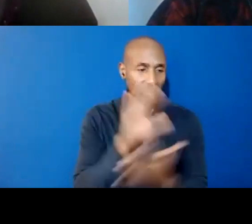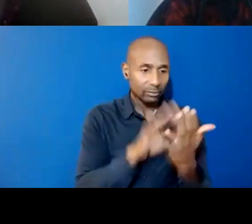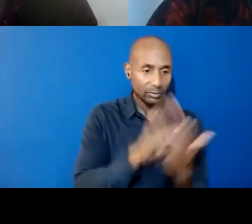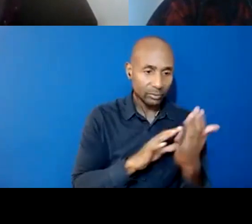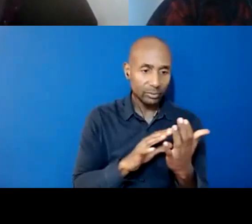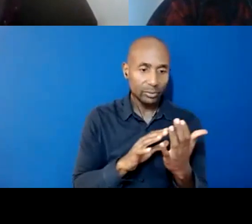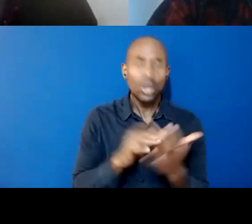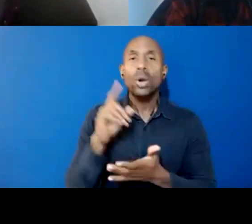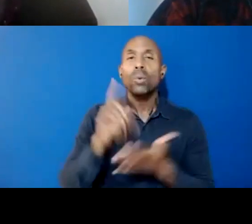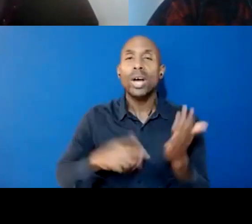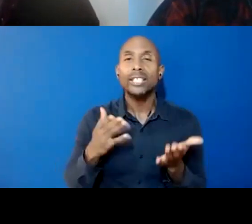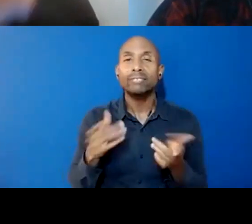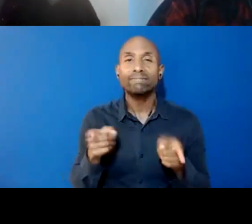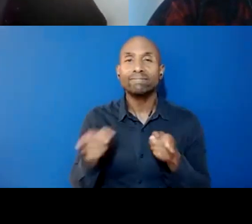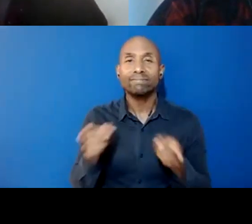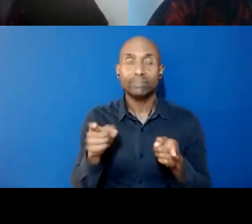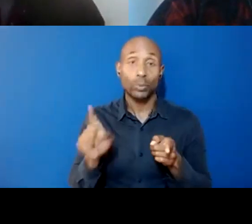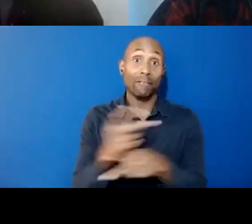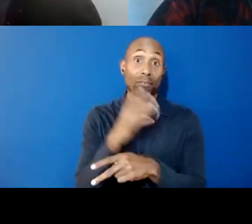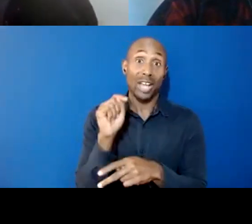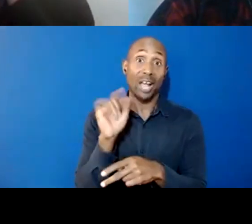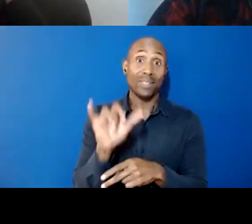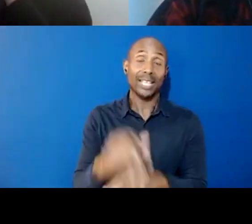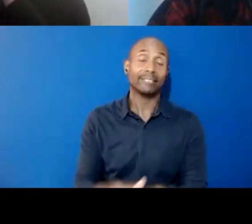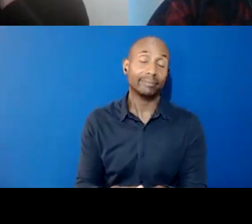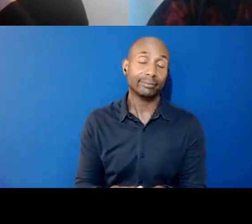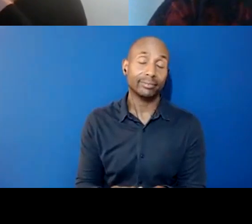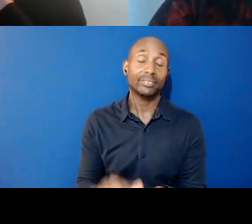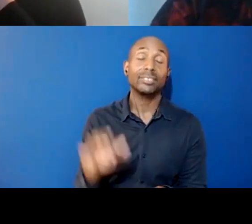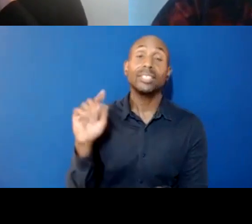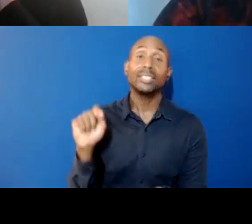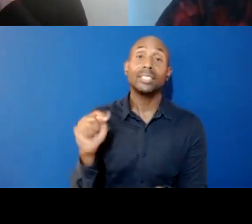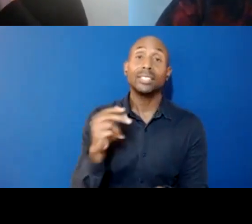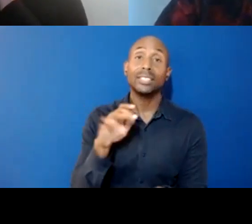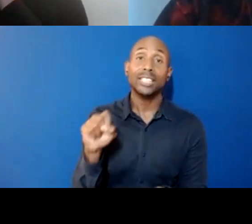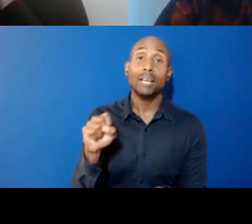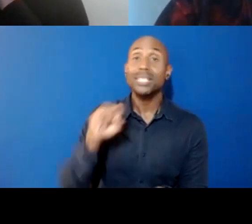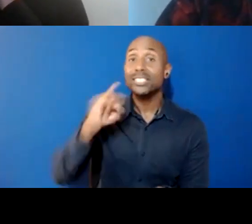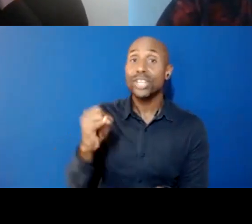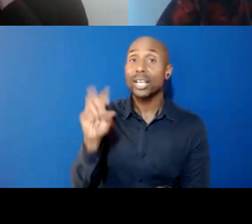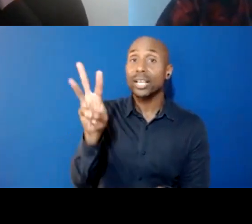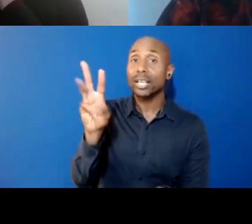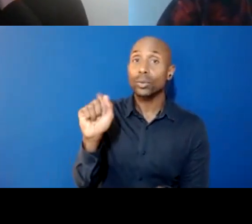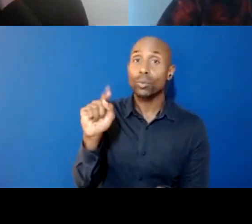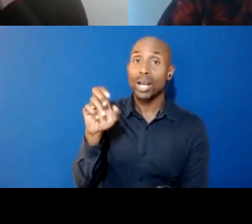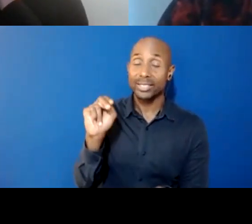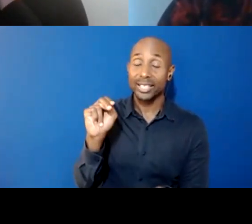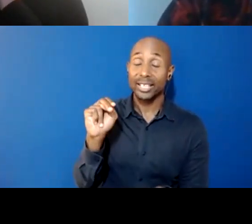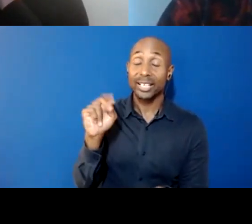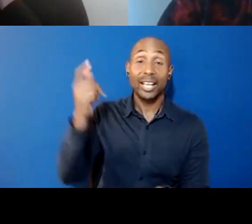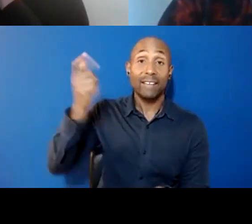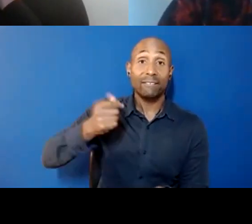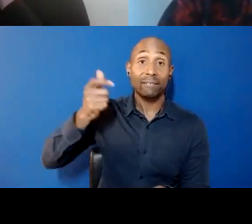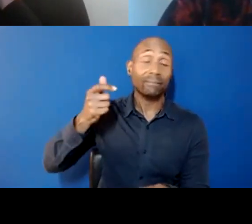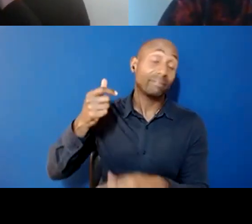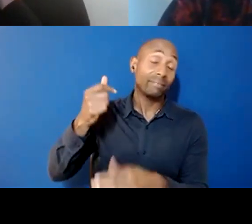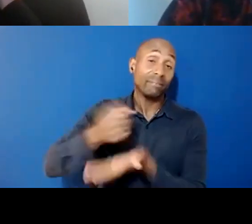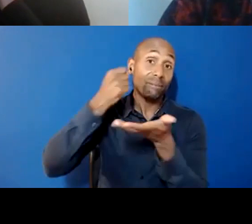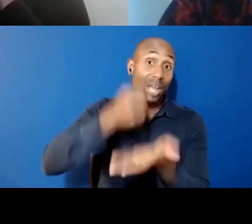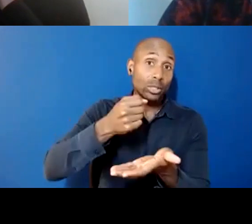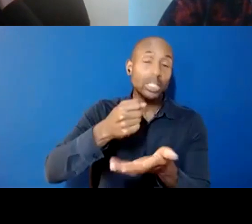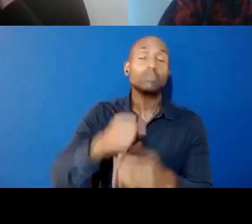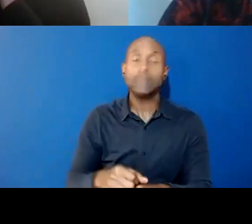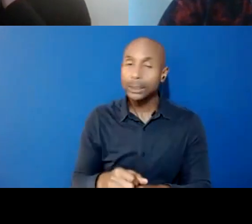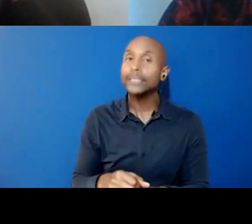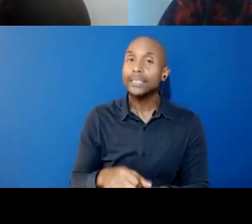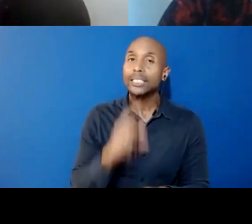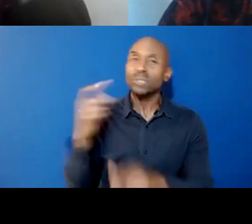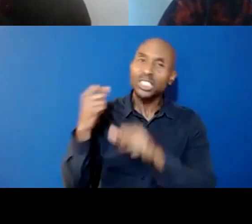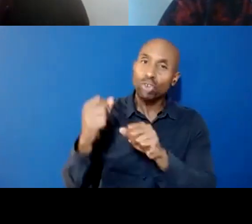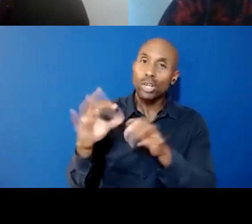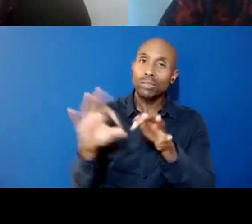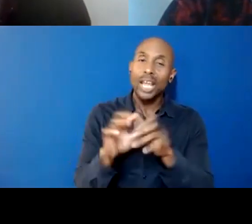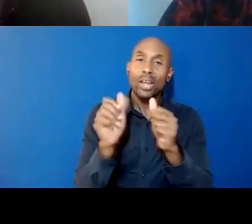The Thomas Jay Watson Fellowship is very much based in interactions and exchange outside